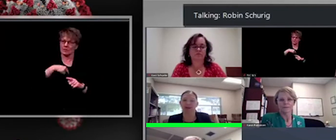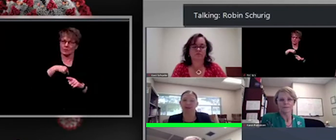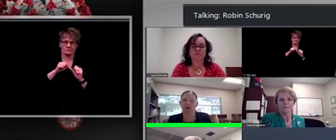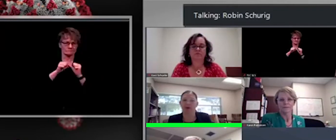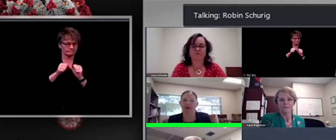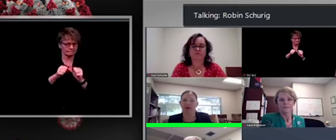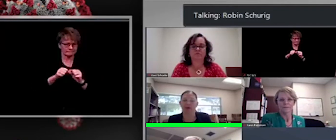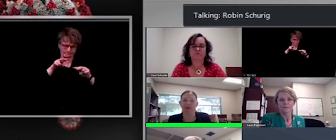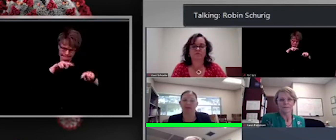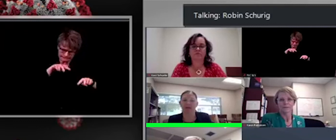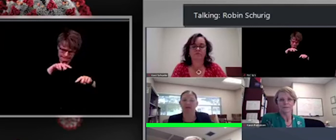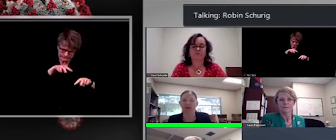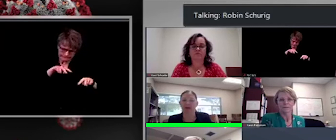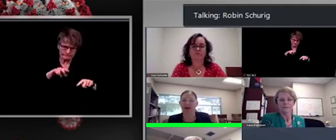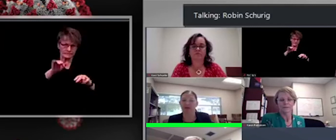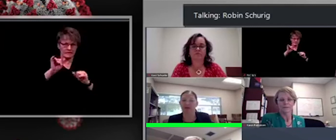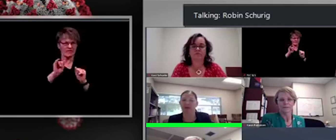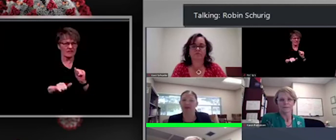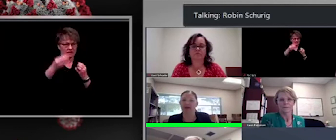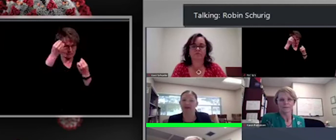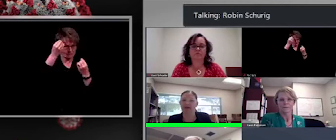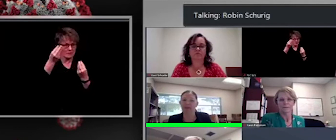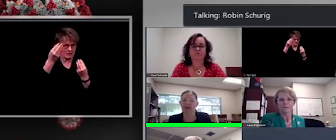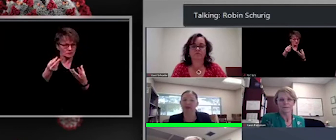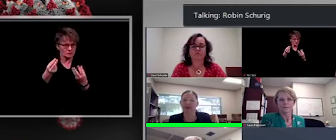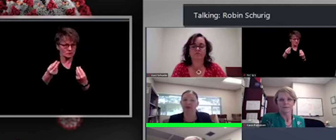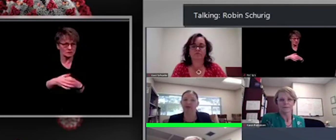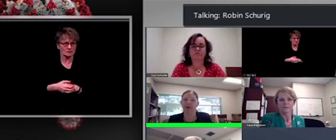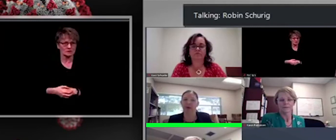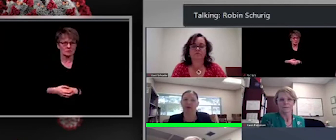it as well, on an ongoing basis. So, we would have a little bit of a heads up if we felt